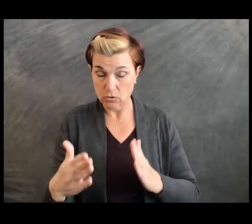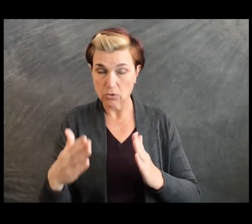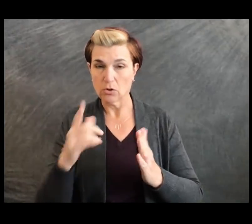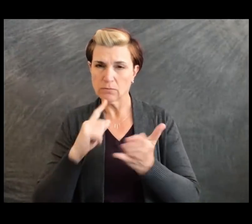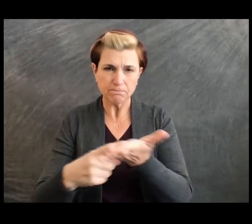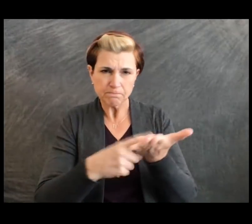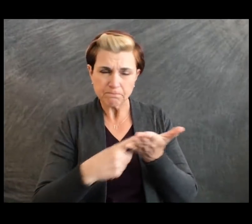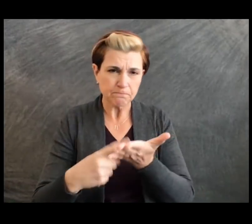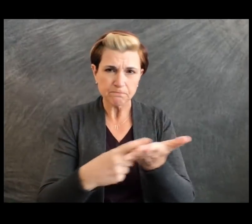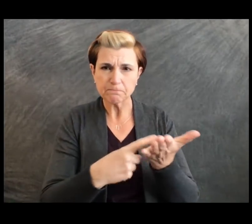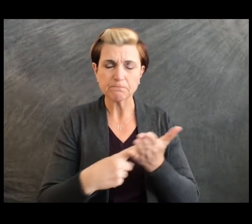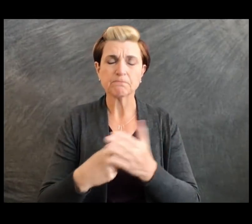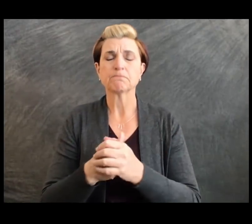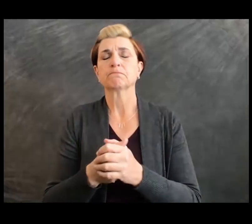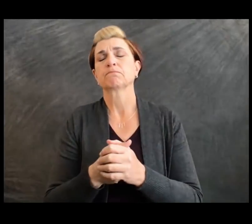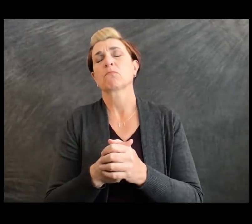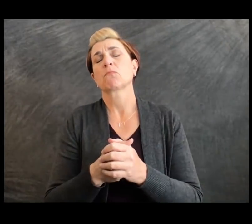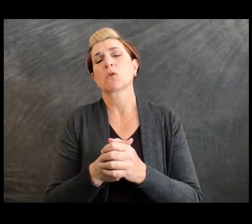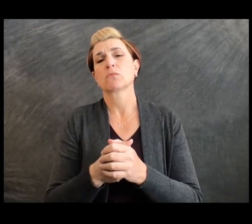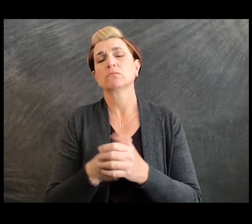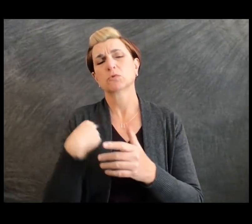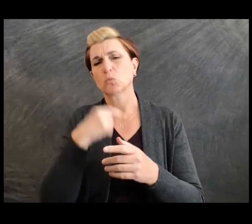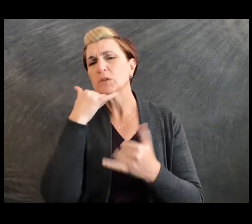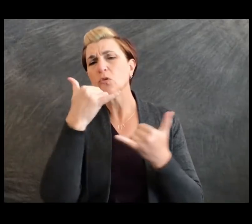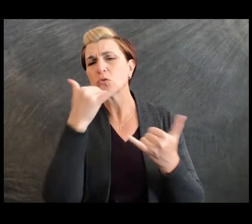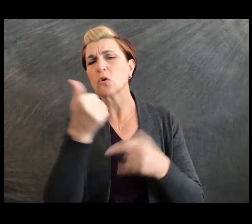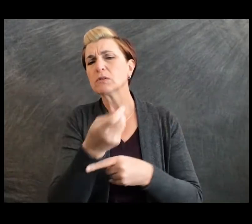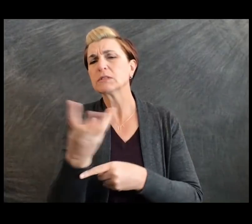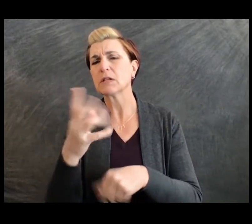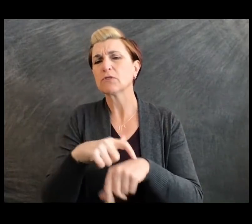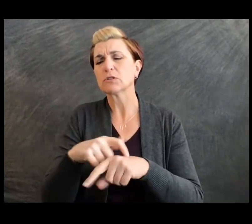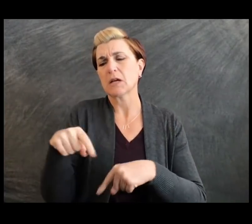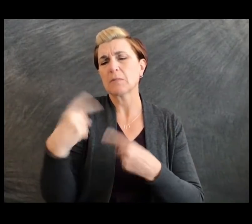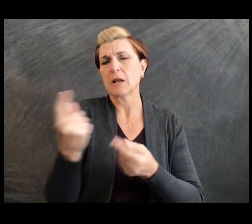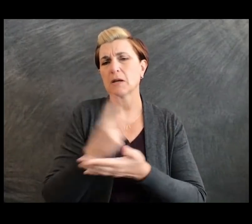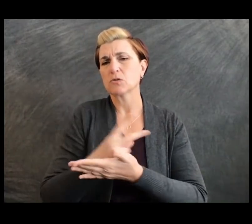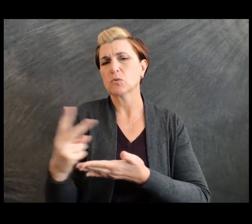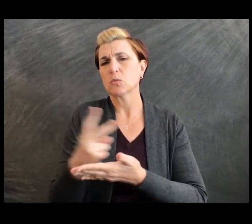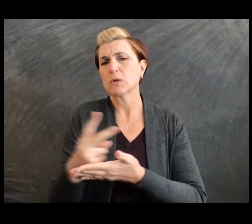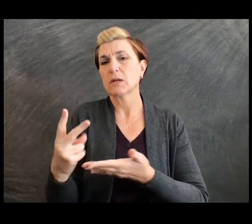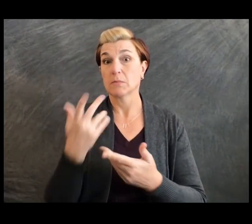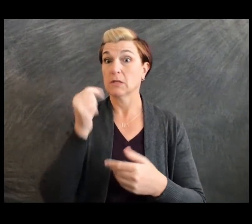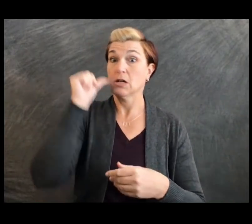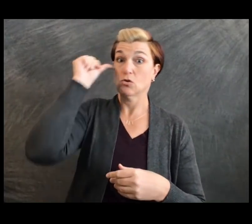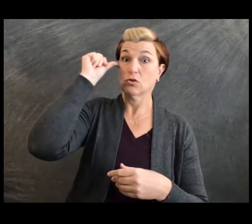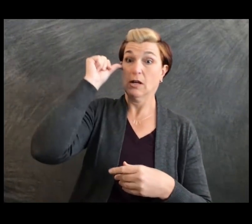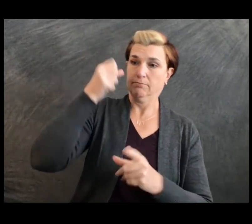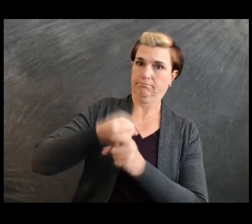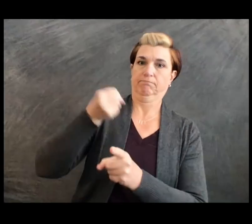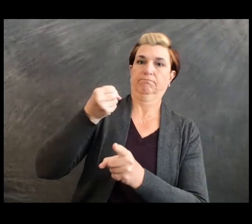last two weeks actually but yesterday we had a very very significant call with